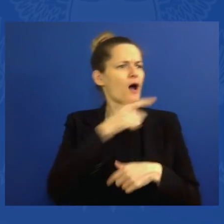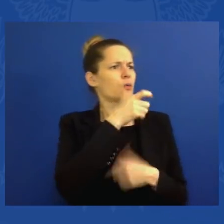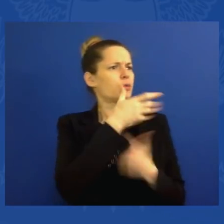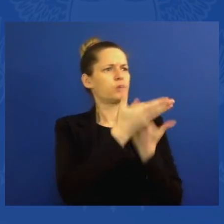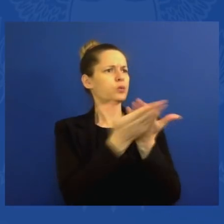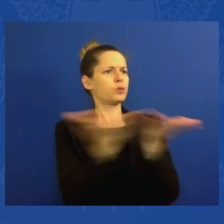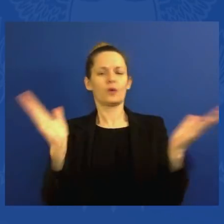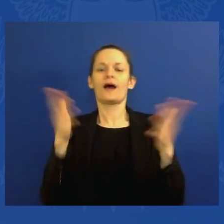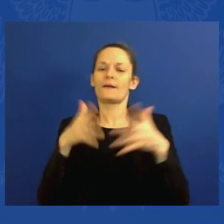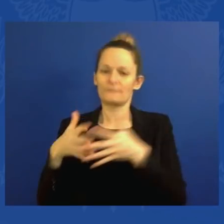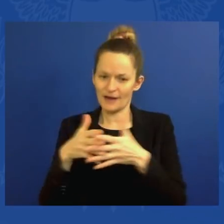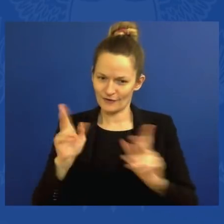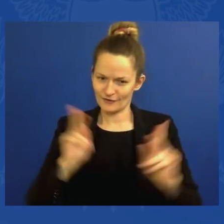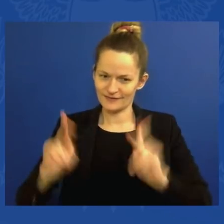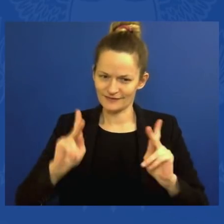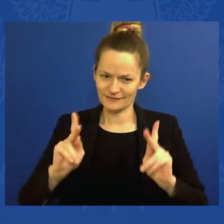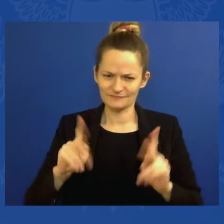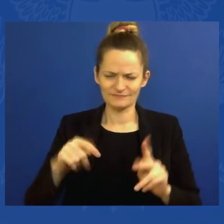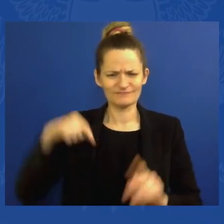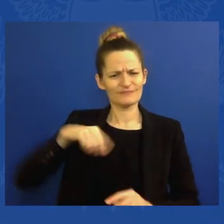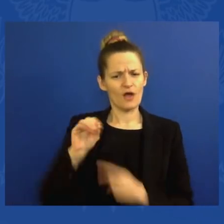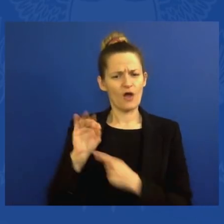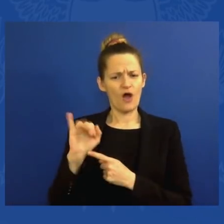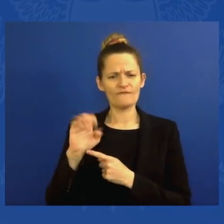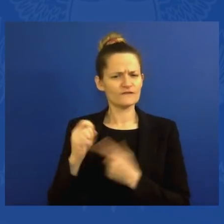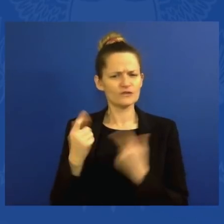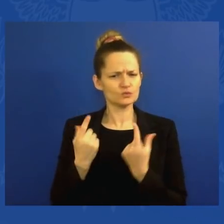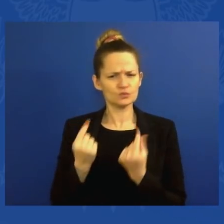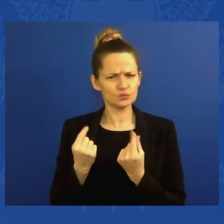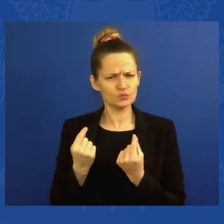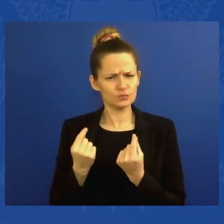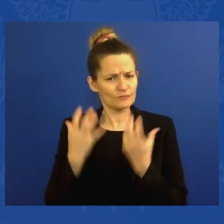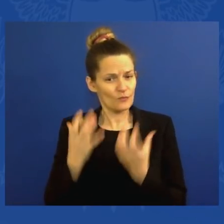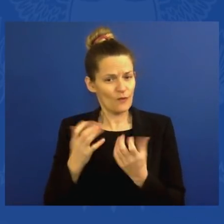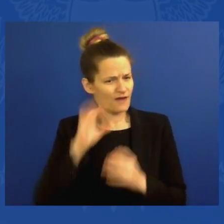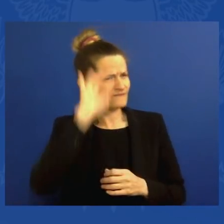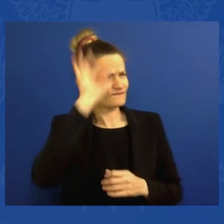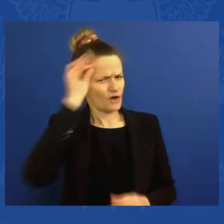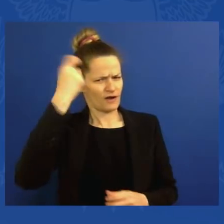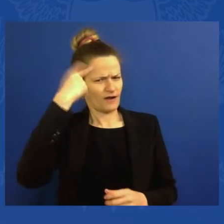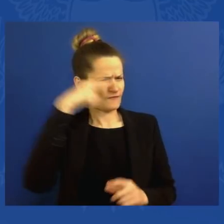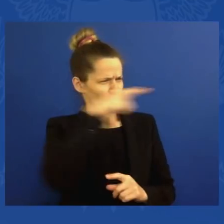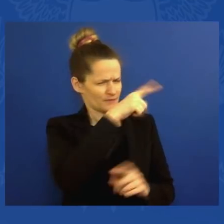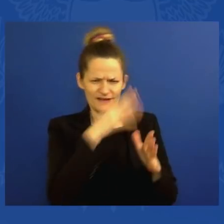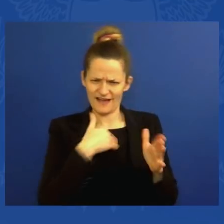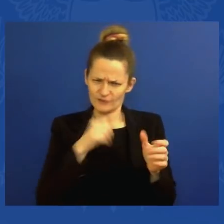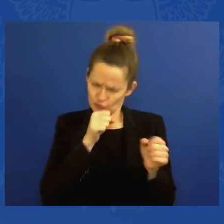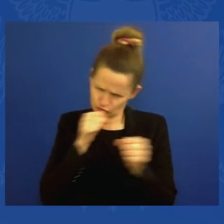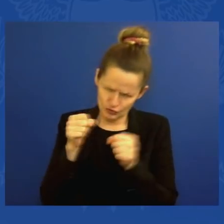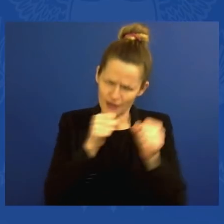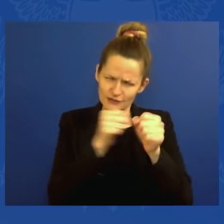that when the federal government spends taxpayer dollars, we support American workers and American firms.